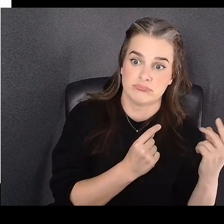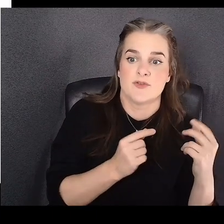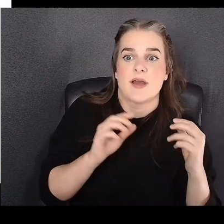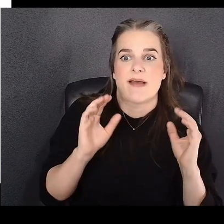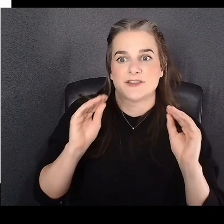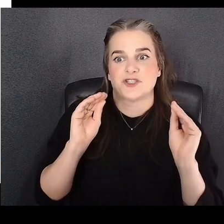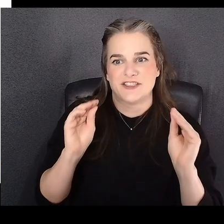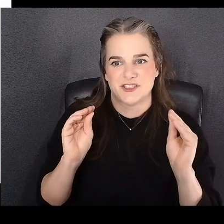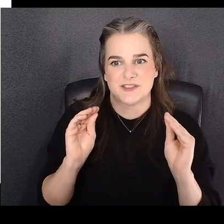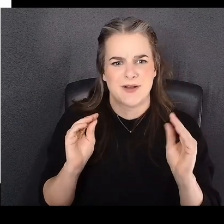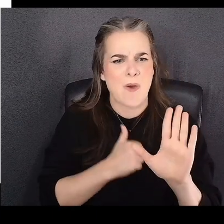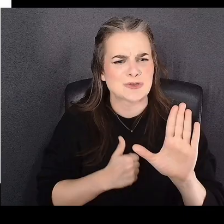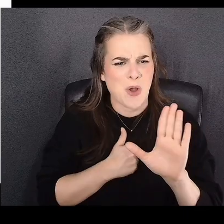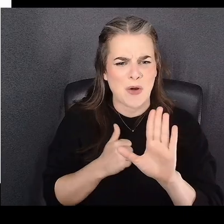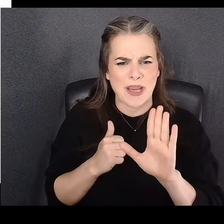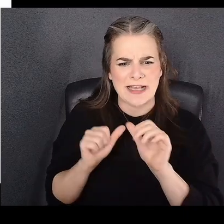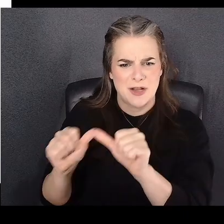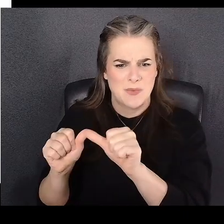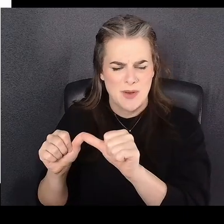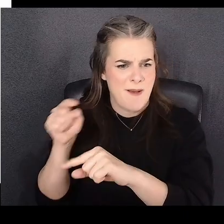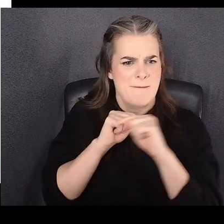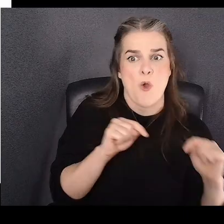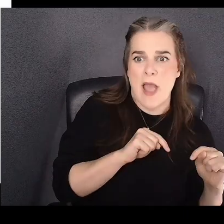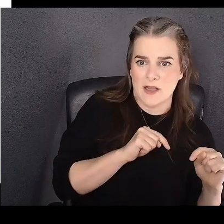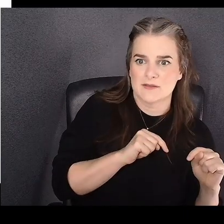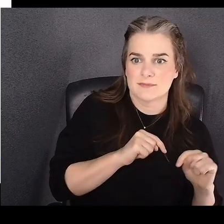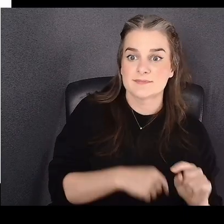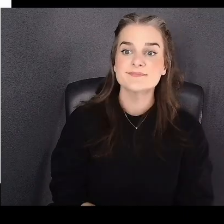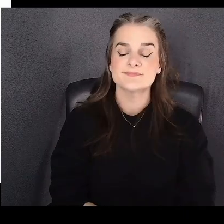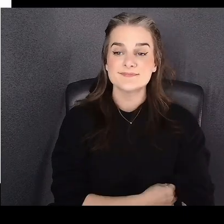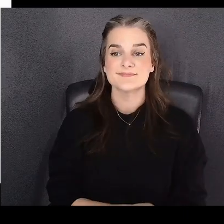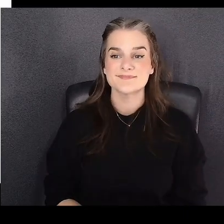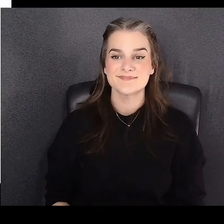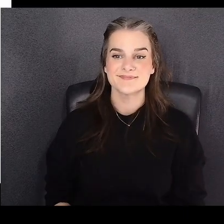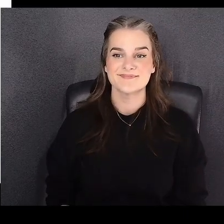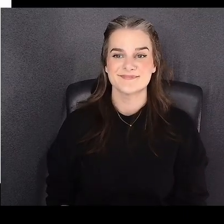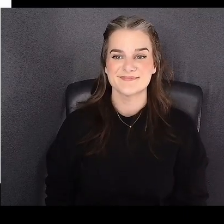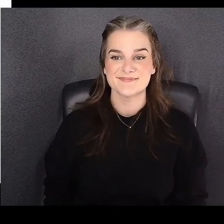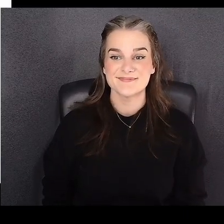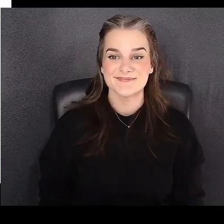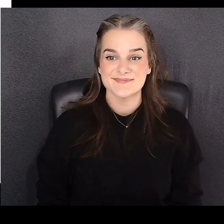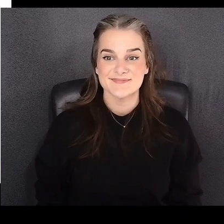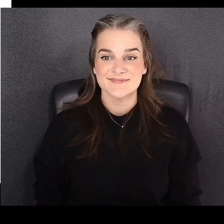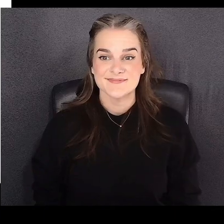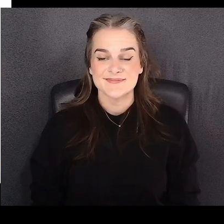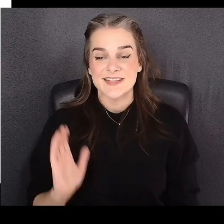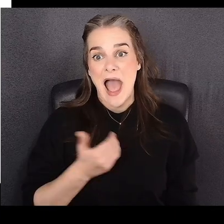We're good. I'm going to go back. So just our approach to all the services that we provide.